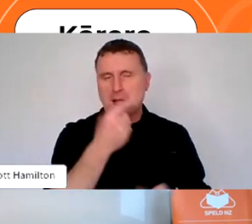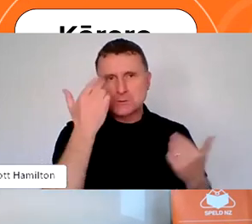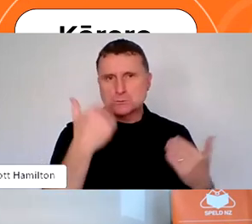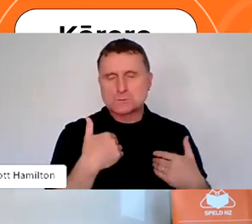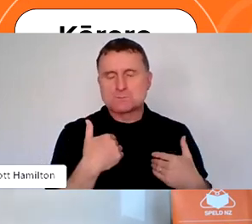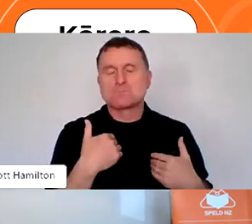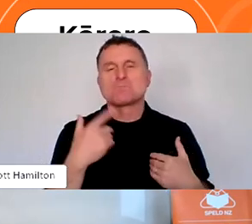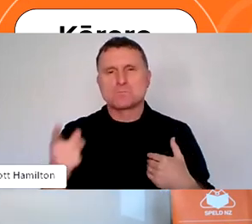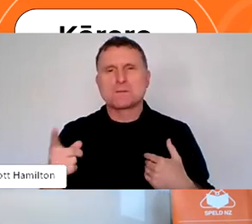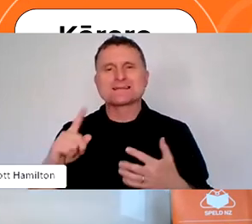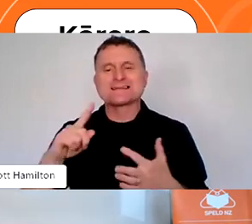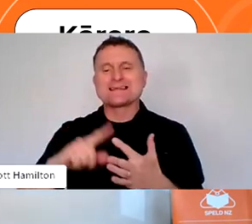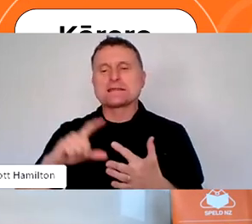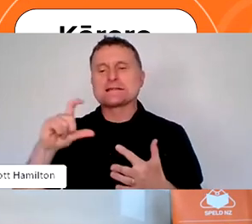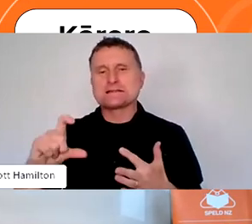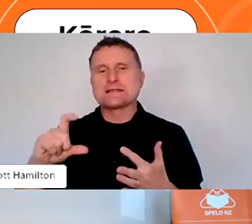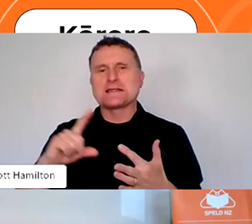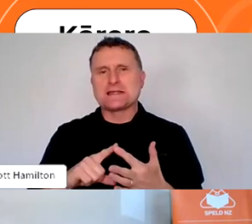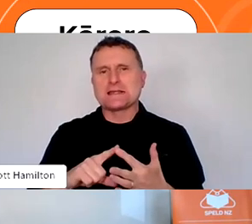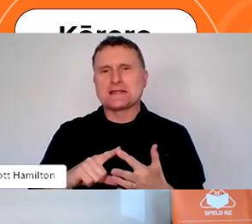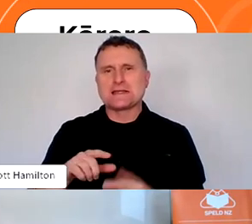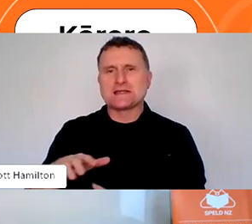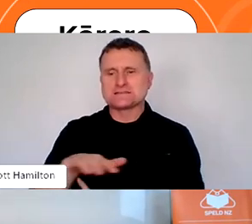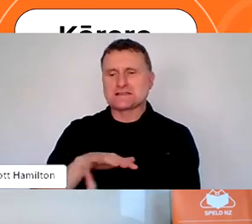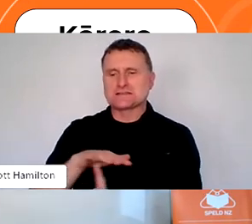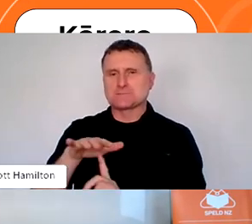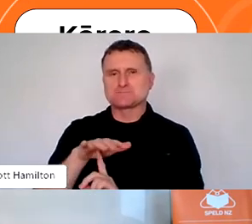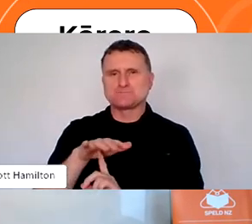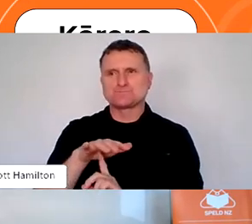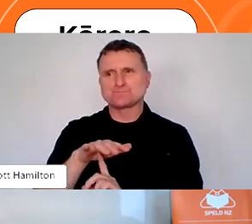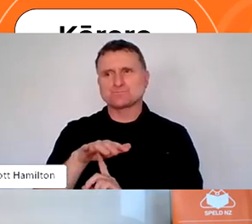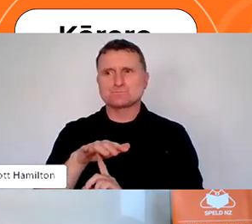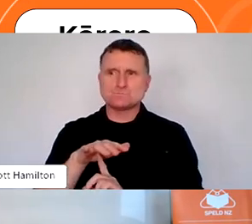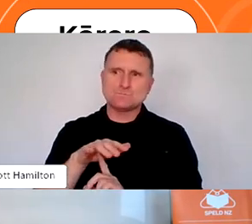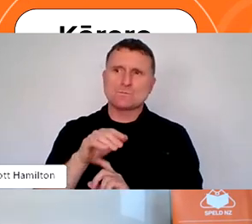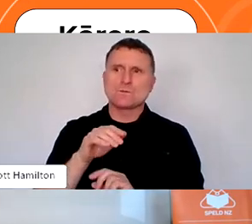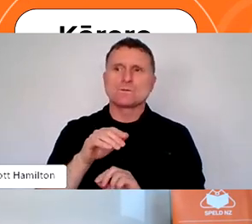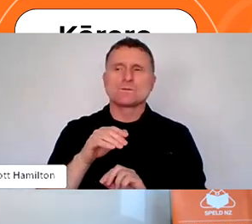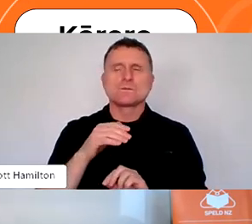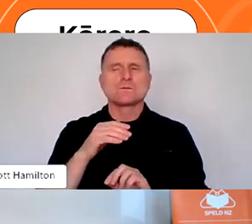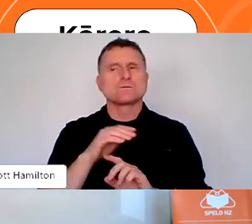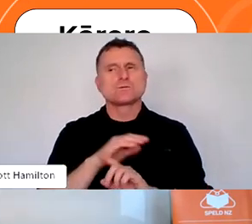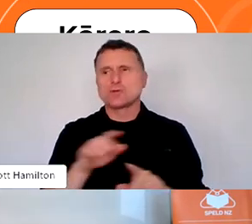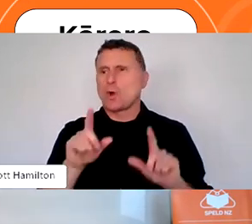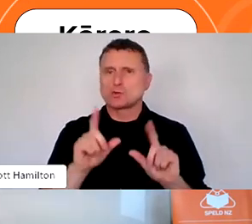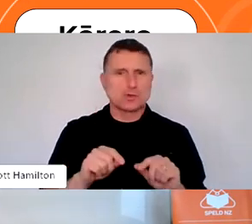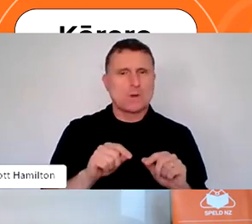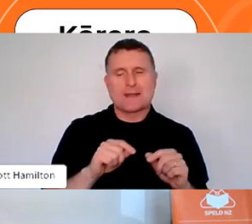having to do screening tests, if you like, there are observational